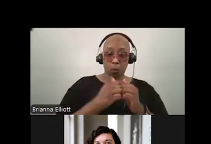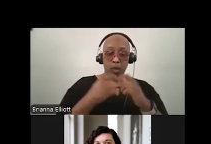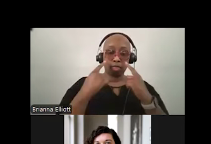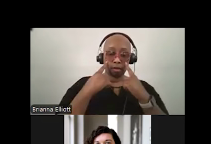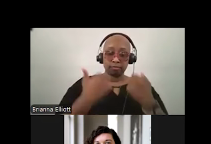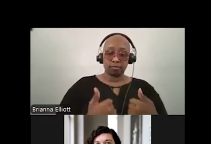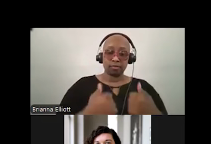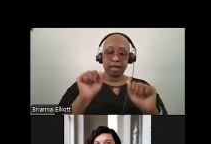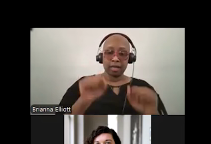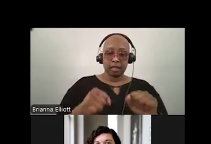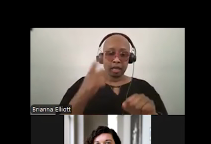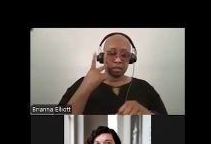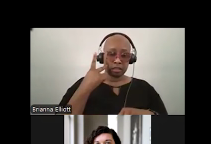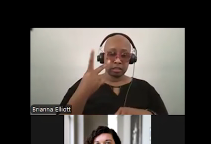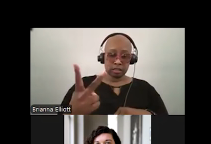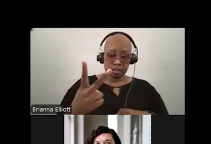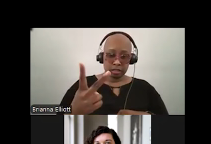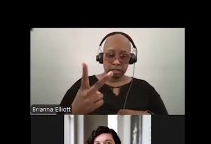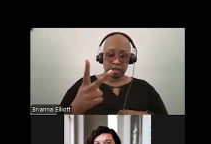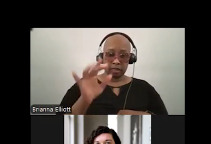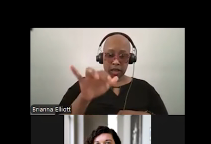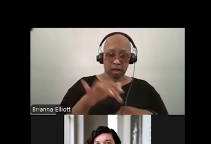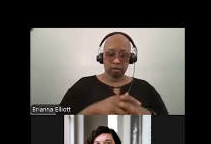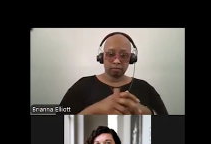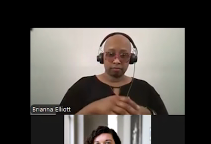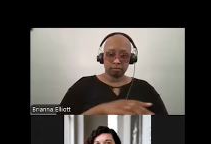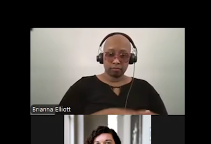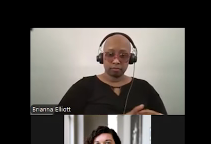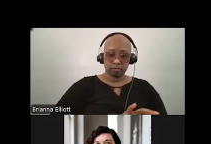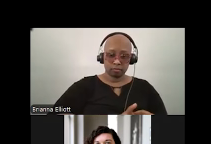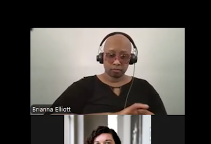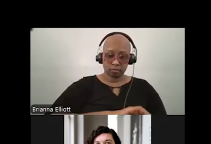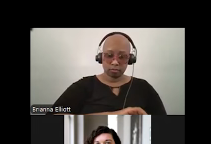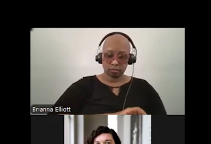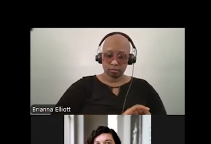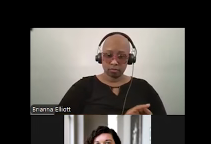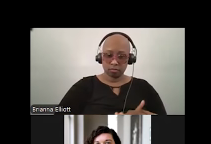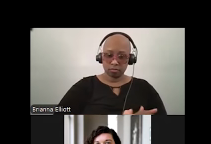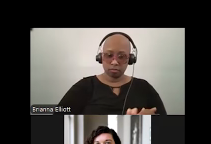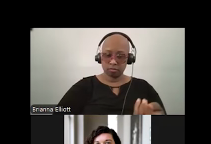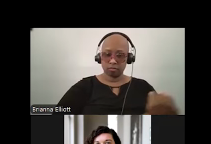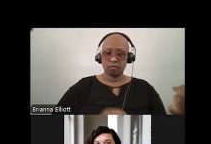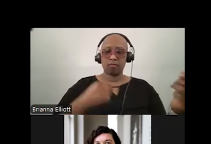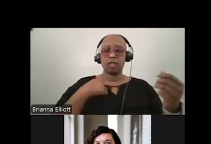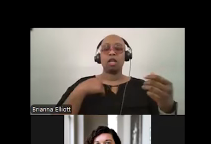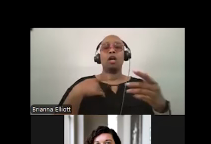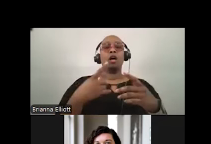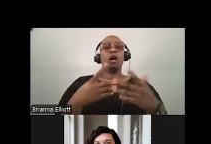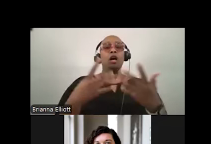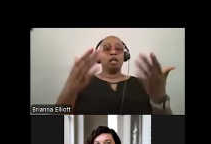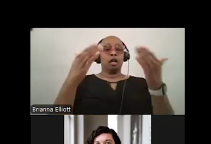possible color blindness can see that right there. And then we have merged cells. Merged cells are a